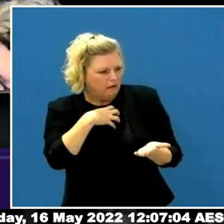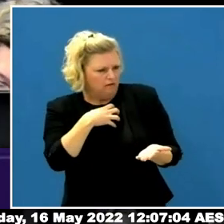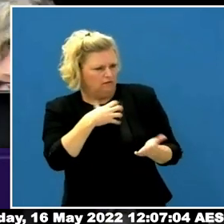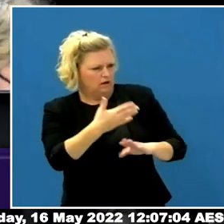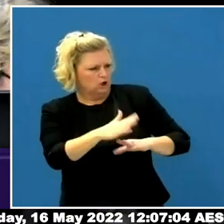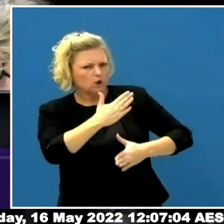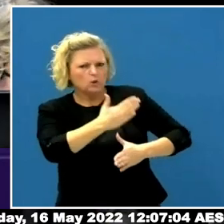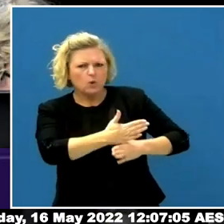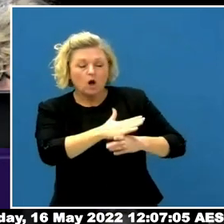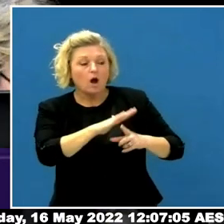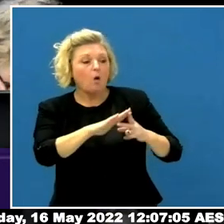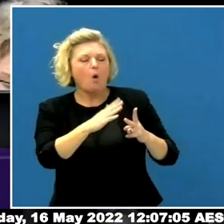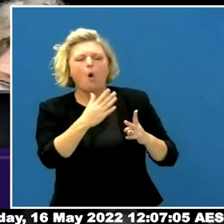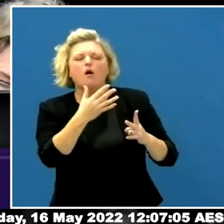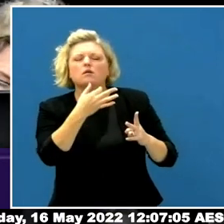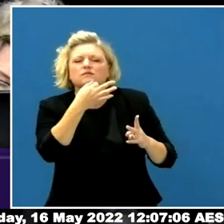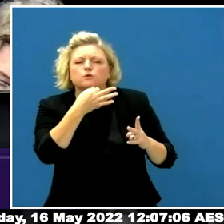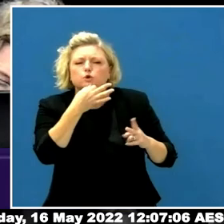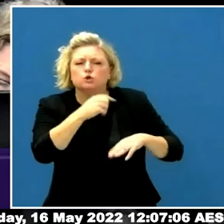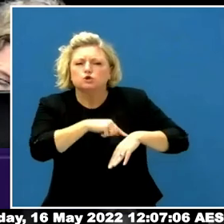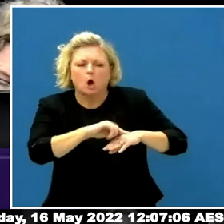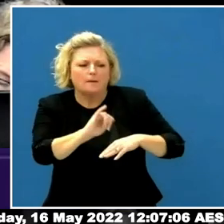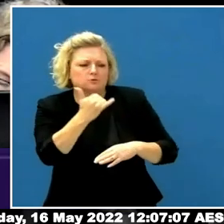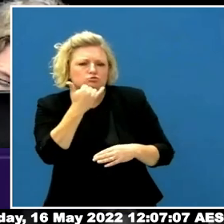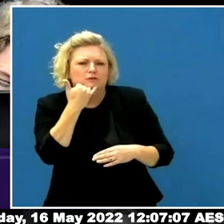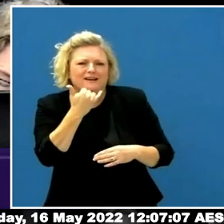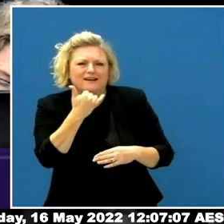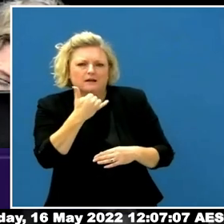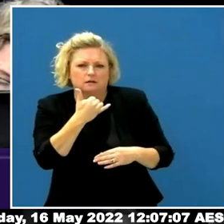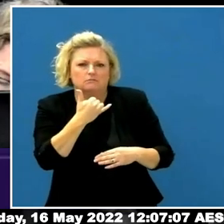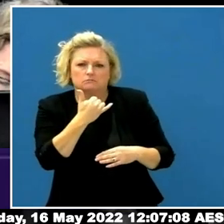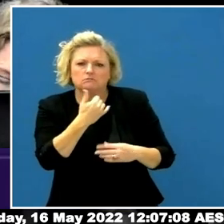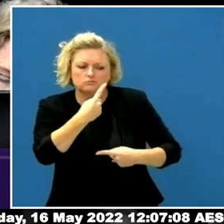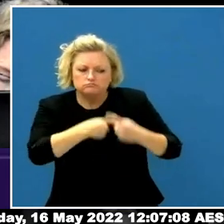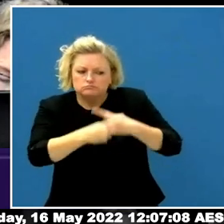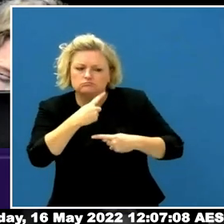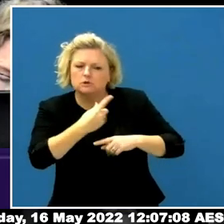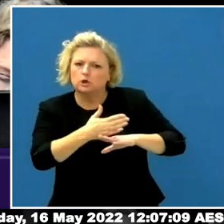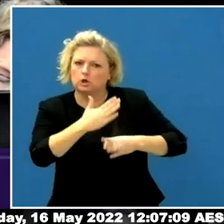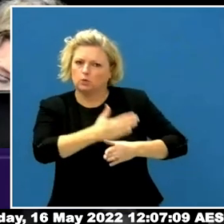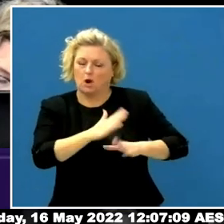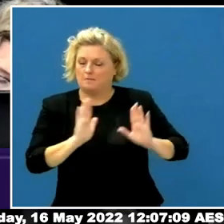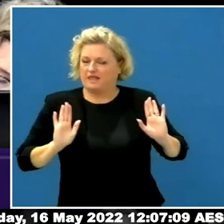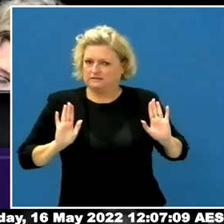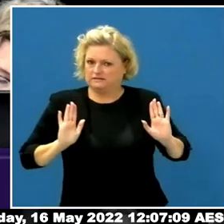A communication book was used at one stage -